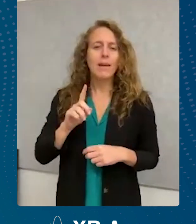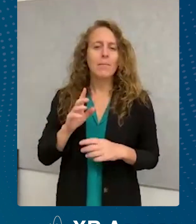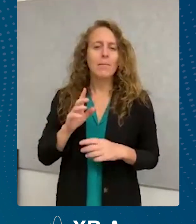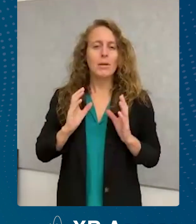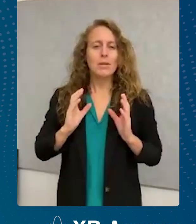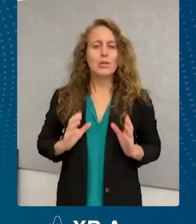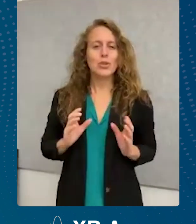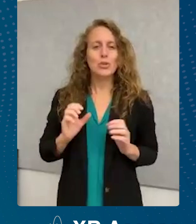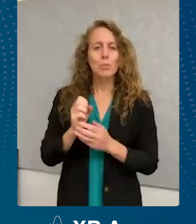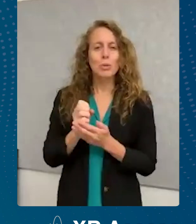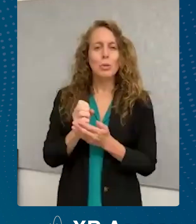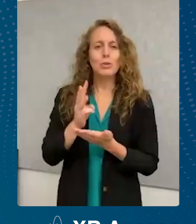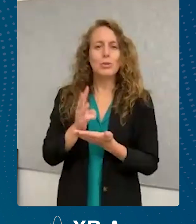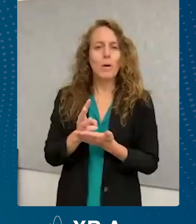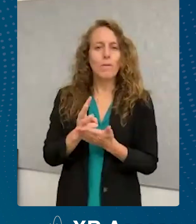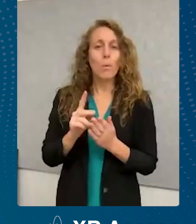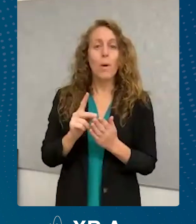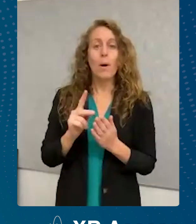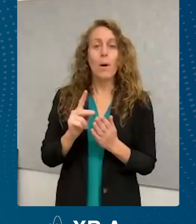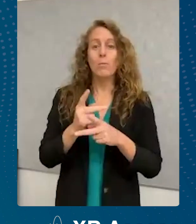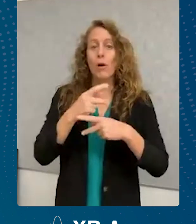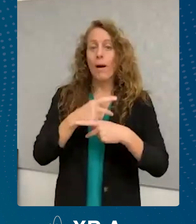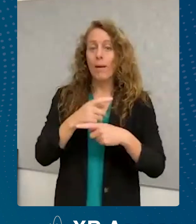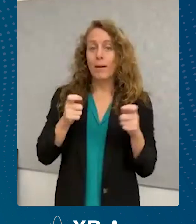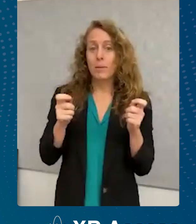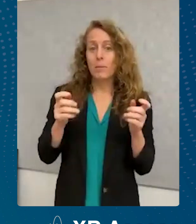product manager who has worked on mobile and web